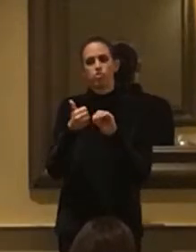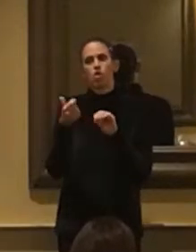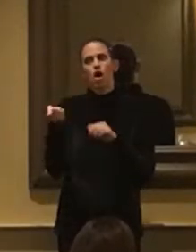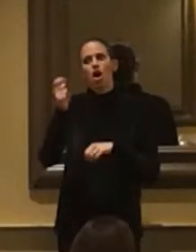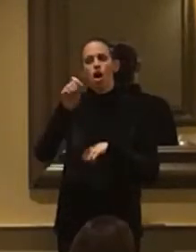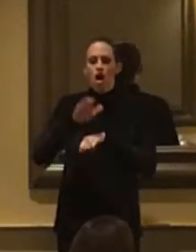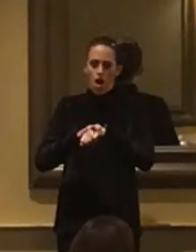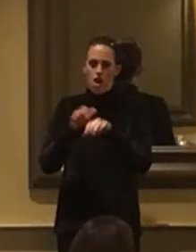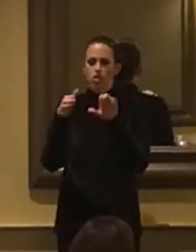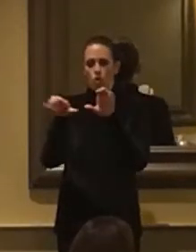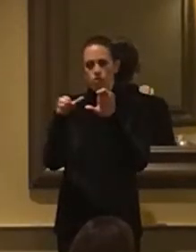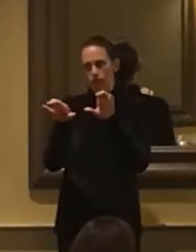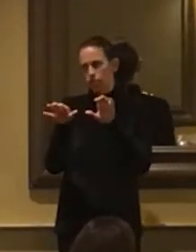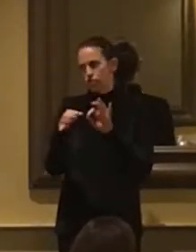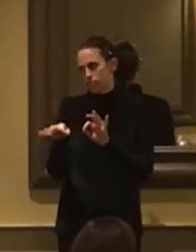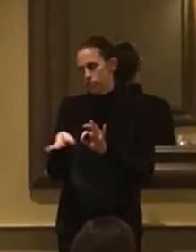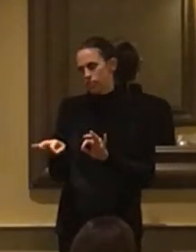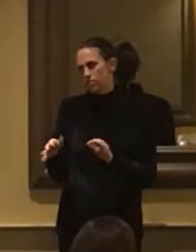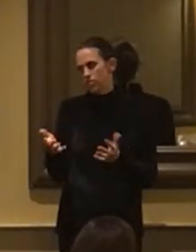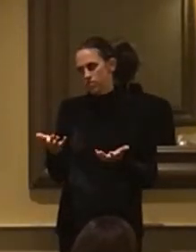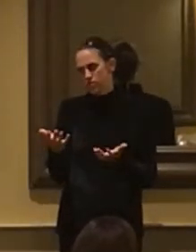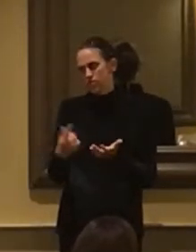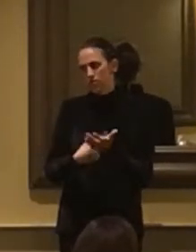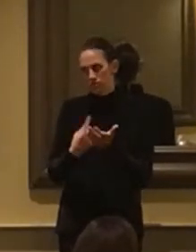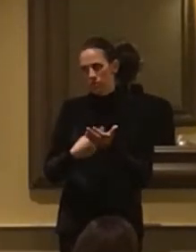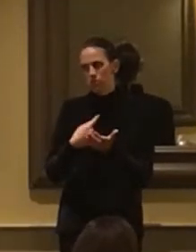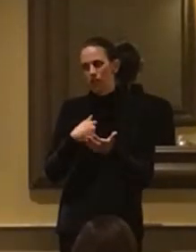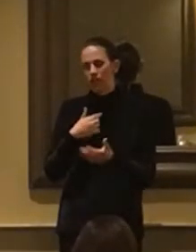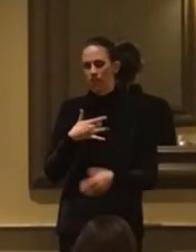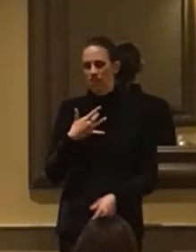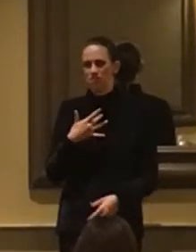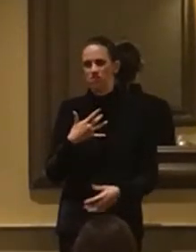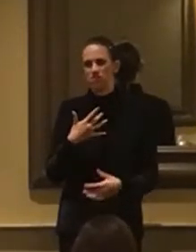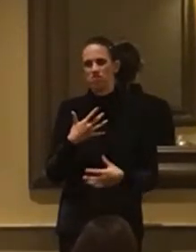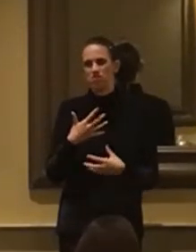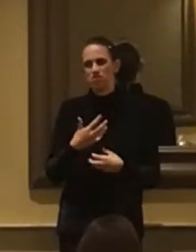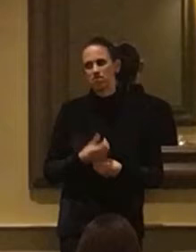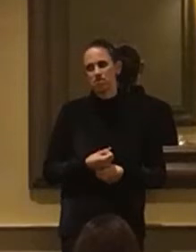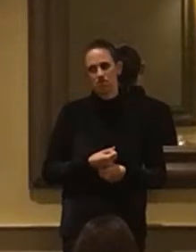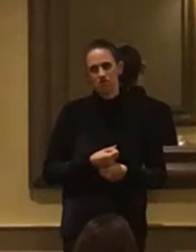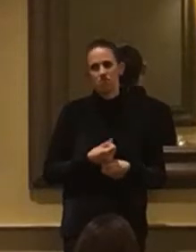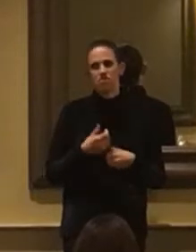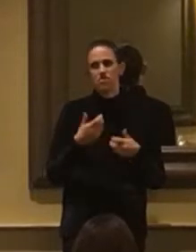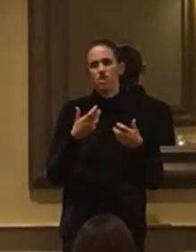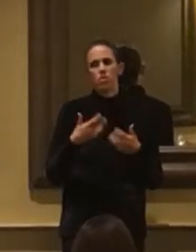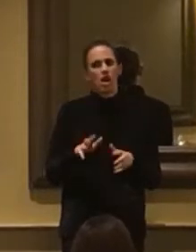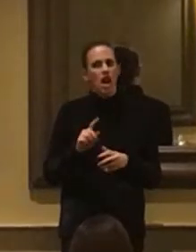And I sometimes, I have days. where I'm feeling confident and I'm like, OK, I'm gonna go waltz on down and ask them to turn on the captions